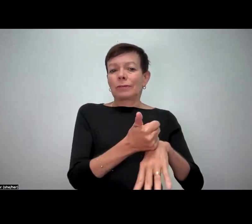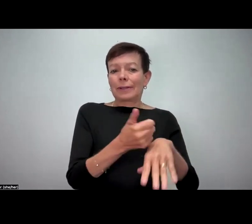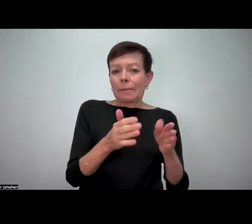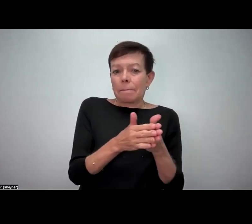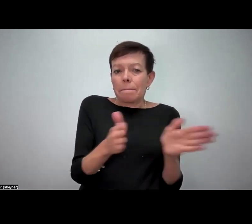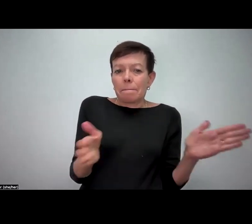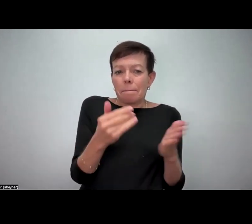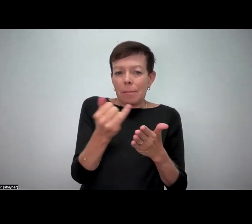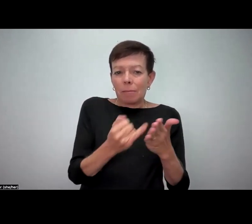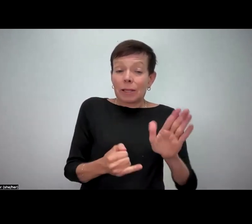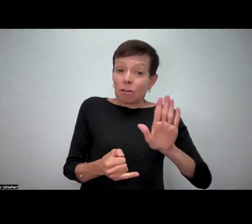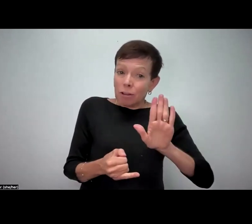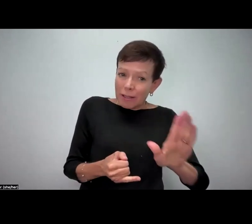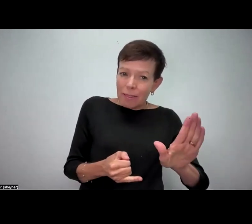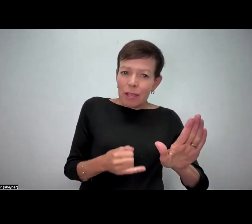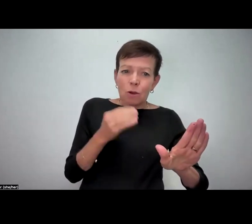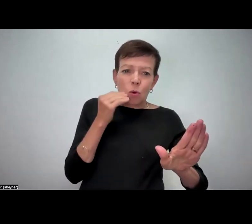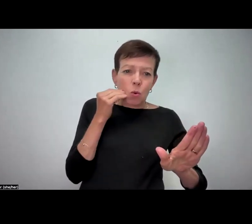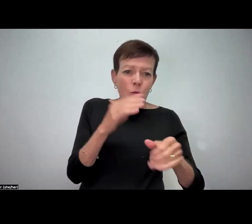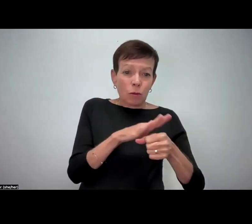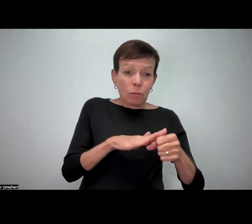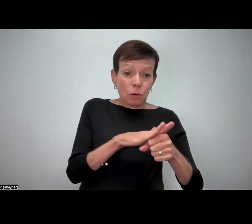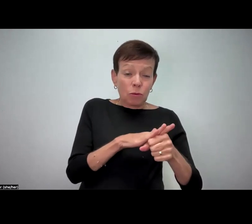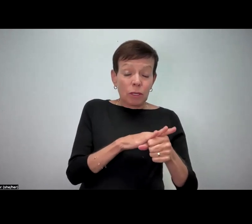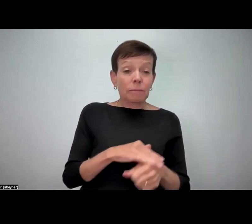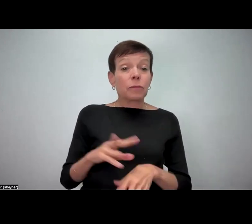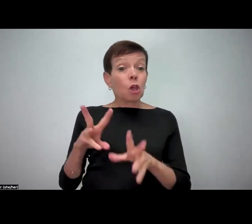A set of workshops for seniors is great, it's a great idea,